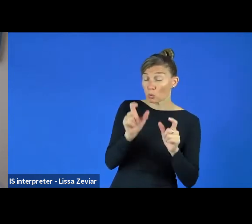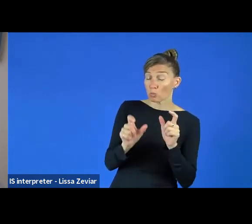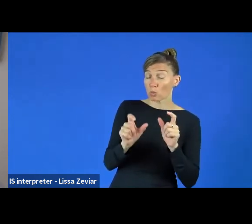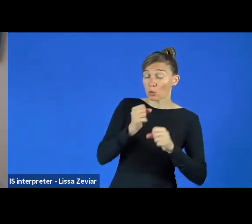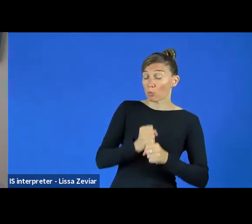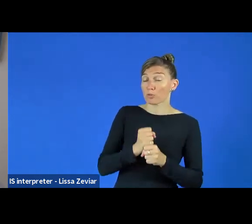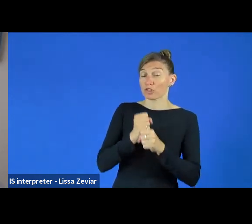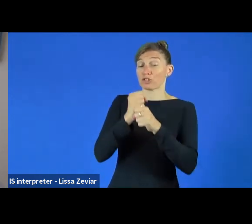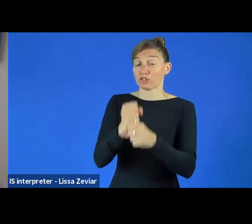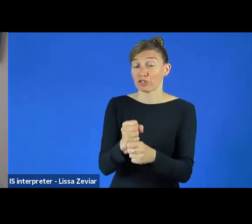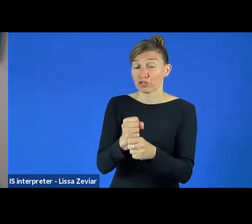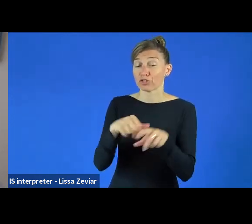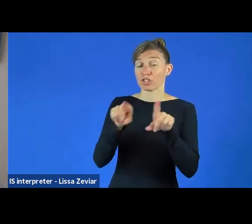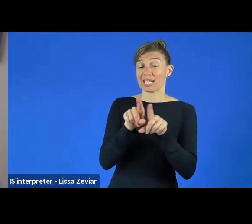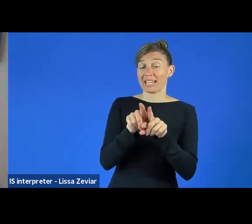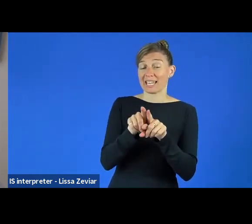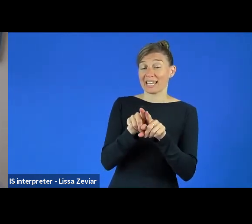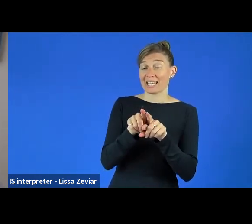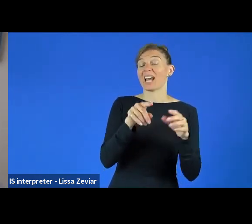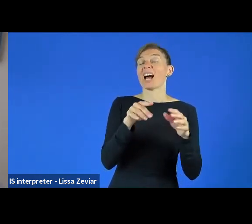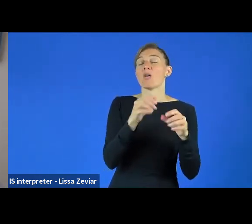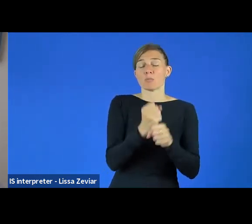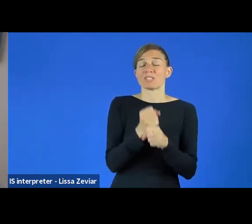On the slide is a little picture, a cartoon,